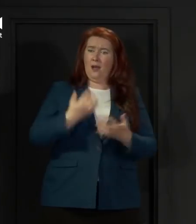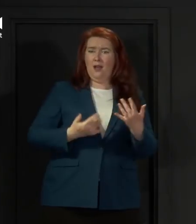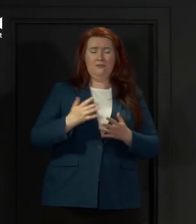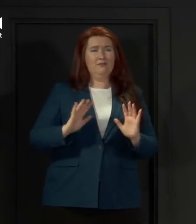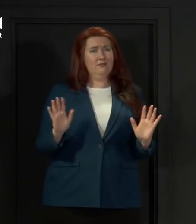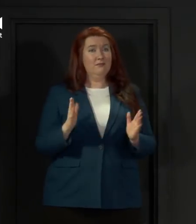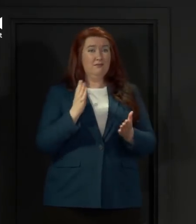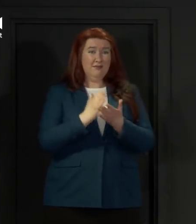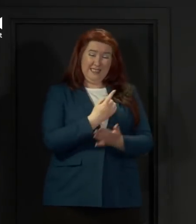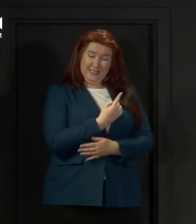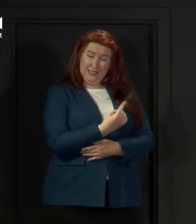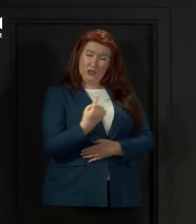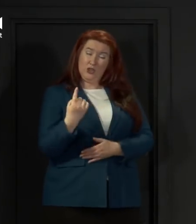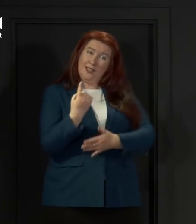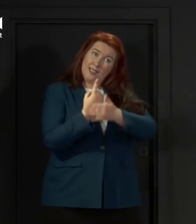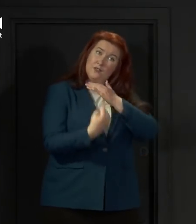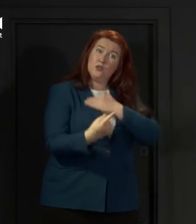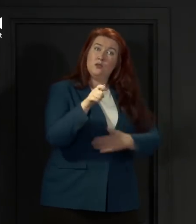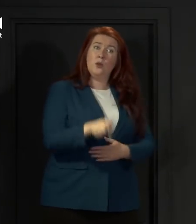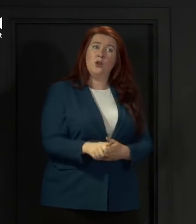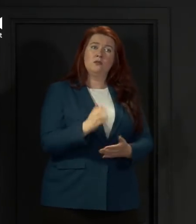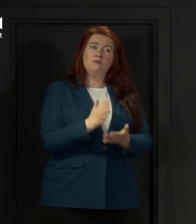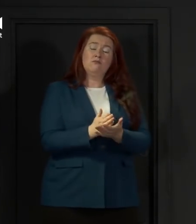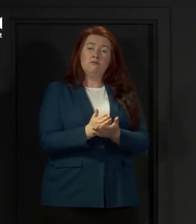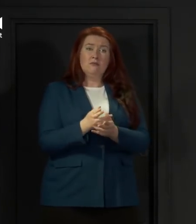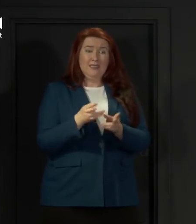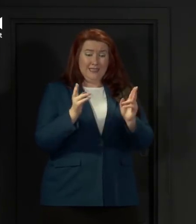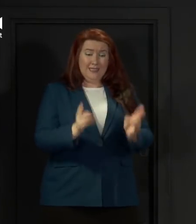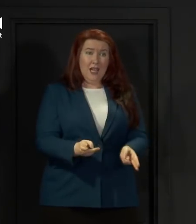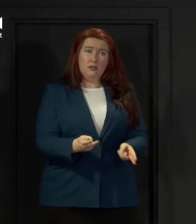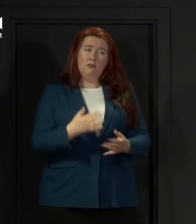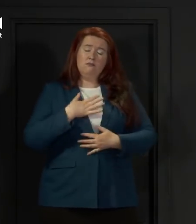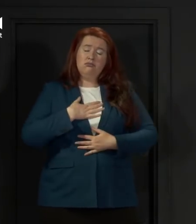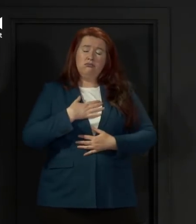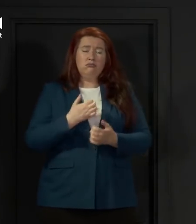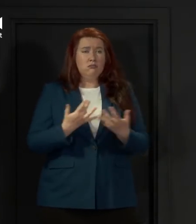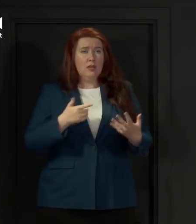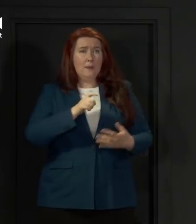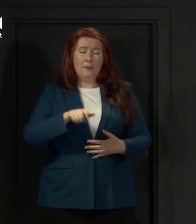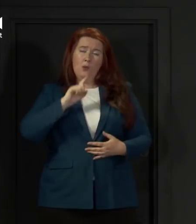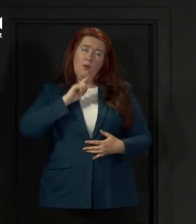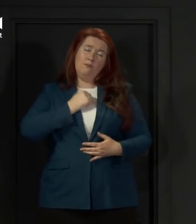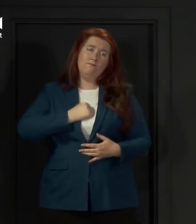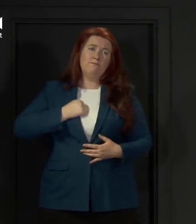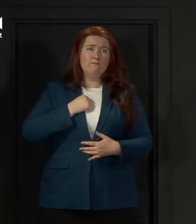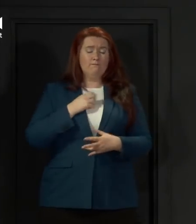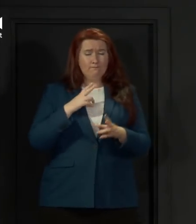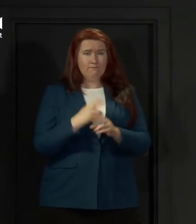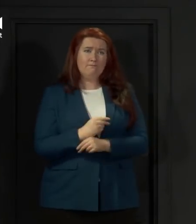individuals whose loss is a source of grief to very many people. I want to send my deepest